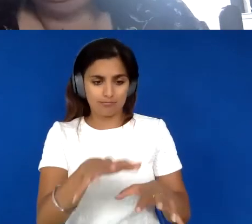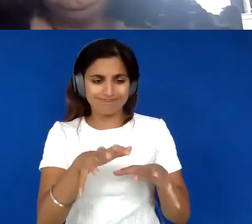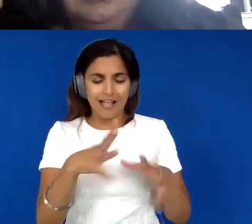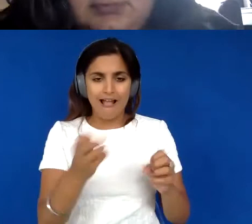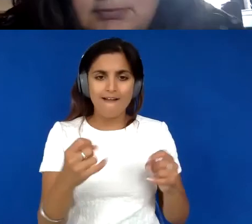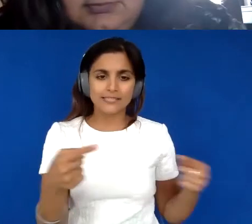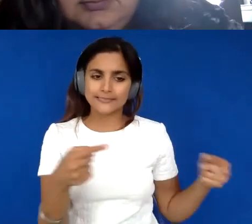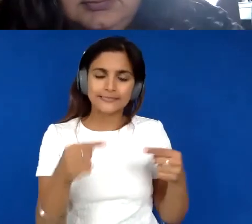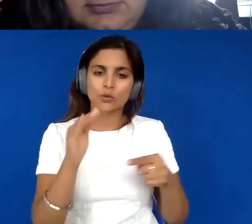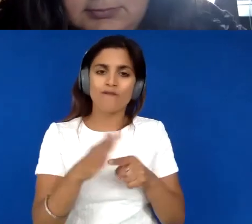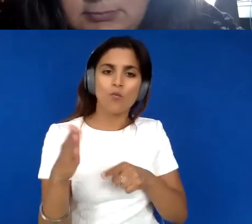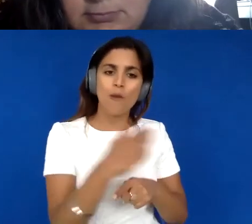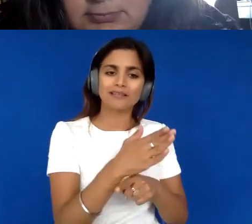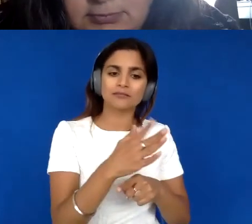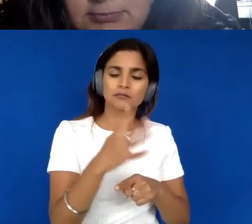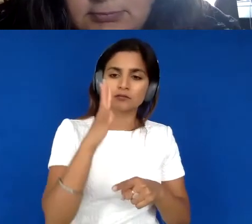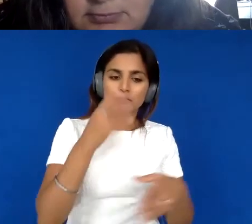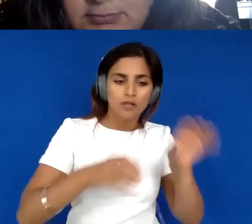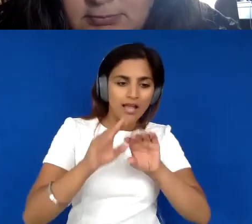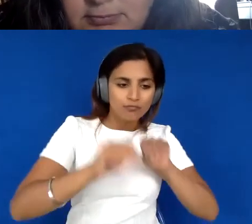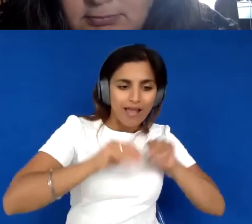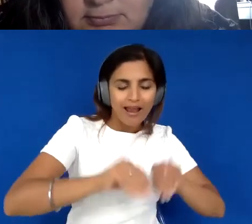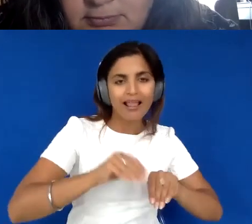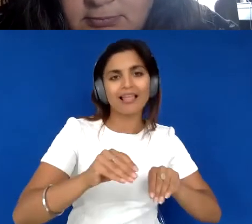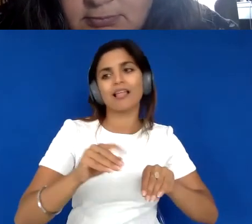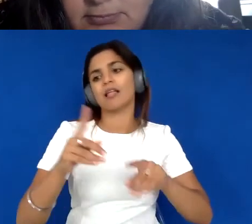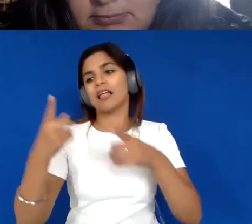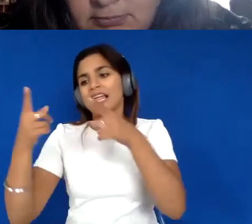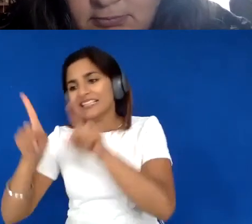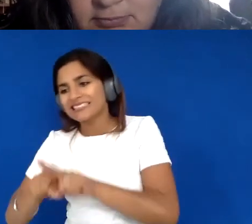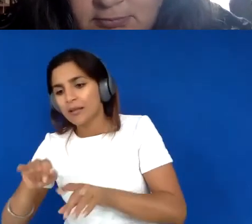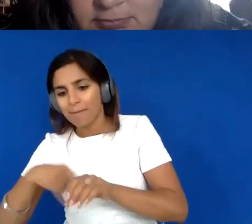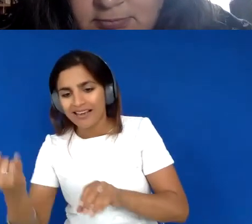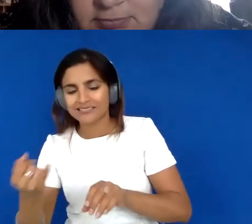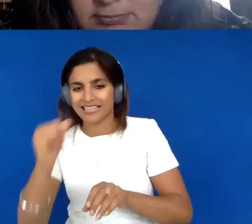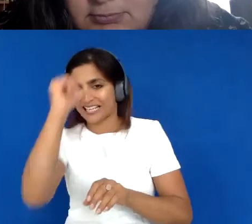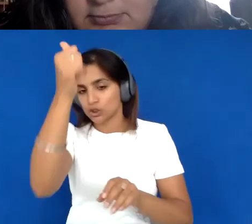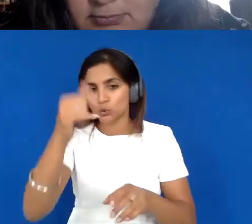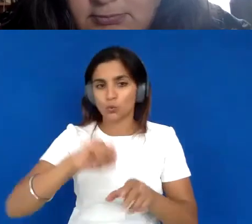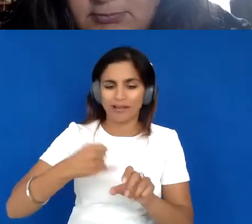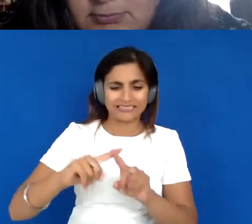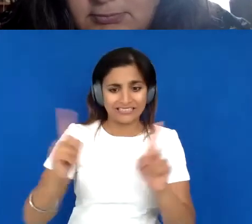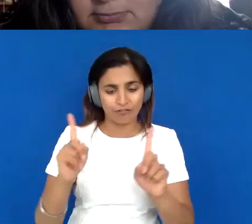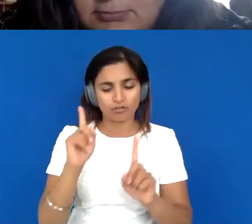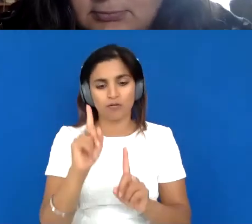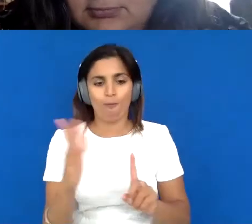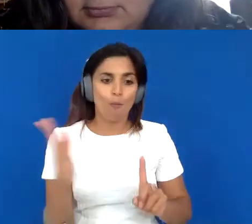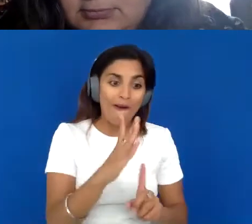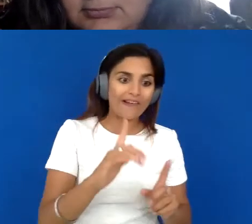scientific training and then sort of Hindu medicine or Indian medicine which is not the same thing I think what's really interesting about Sambhavna